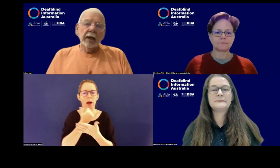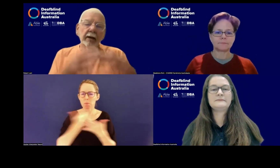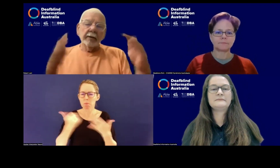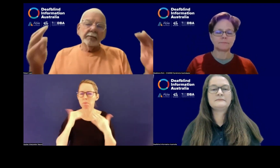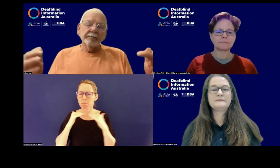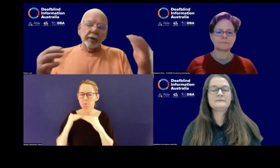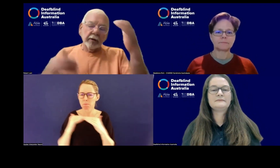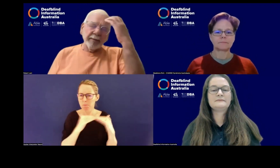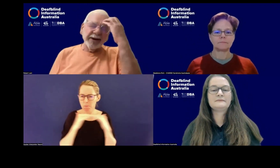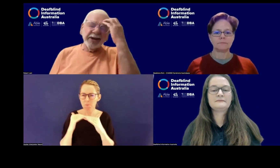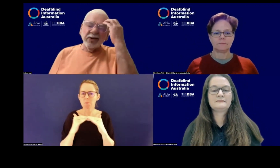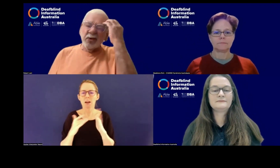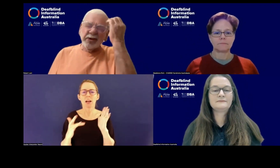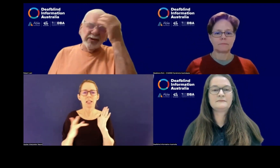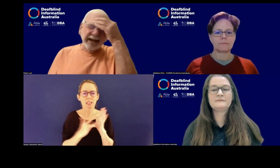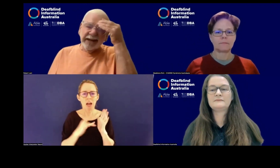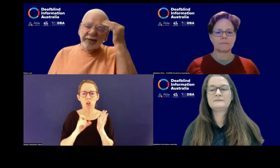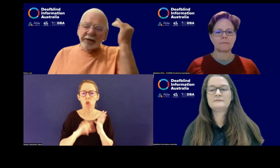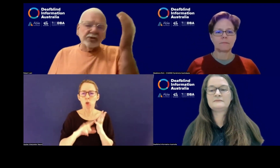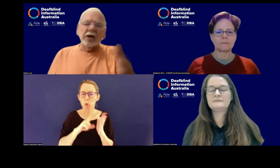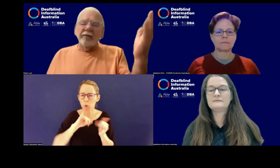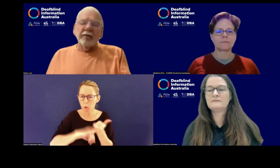and I don't know whether it ever took off.